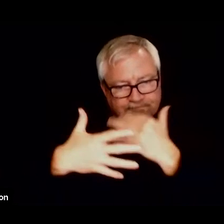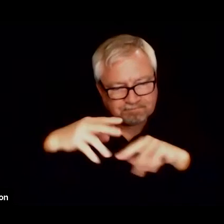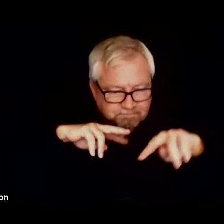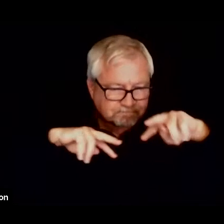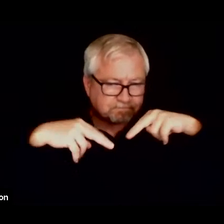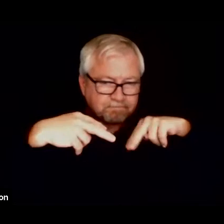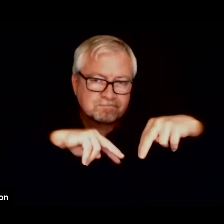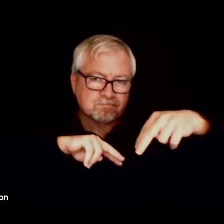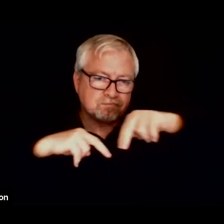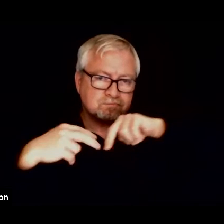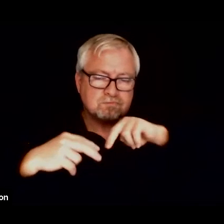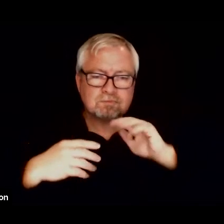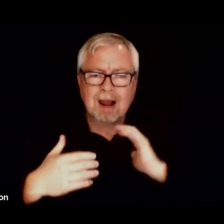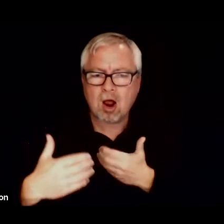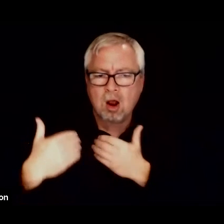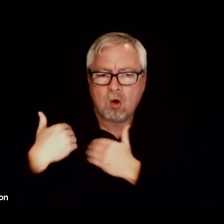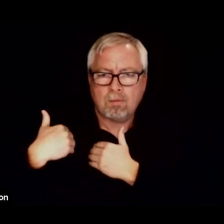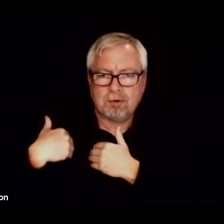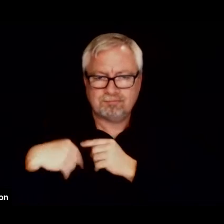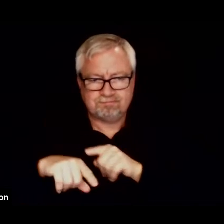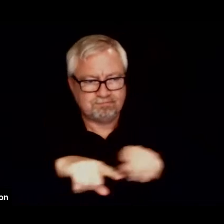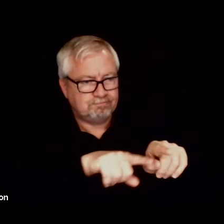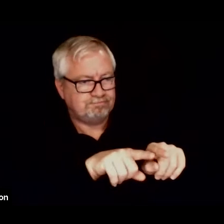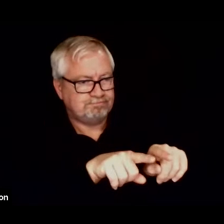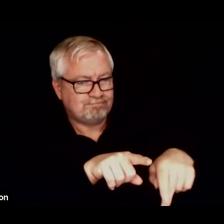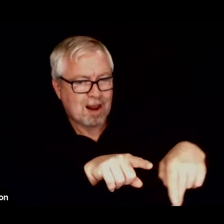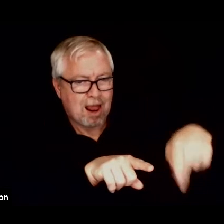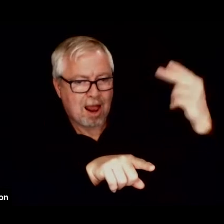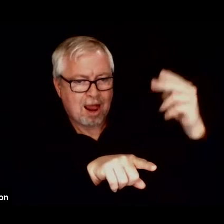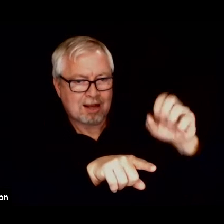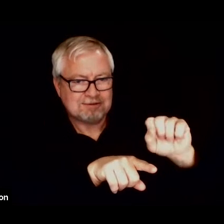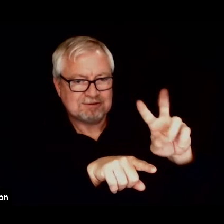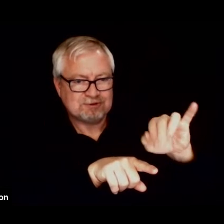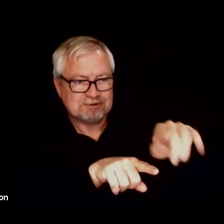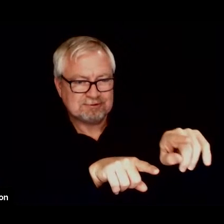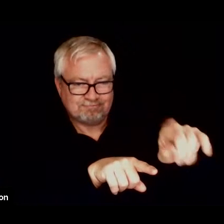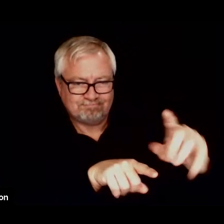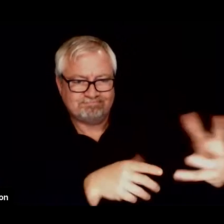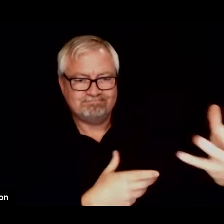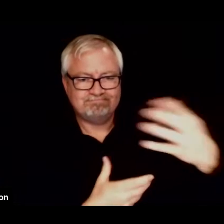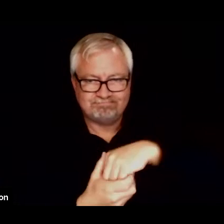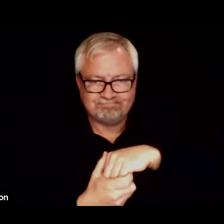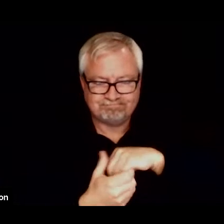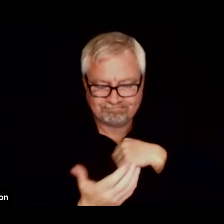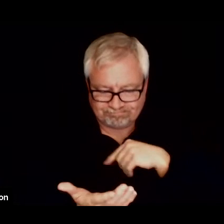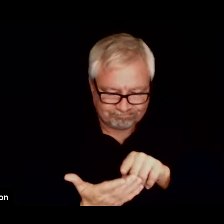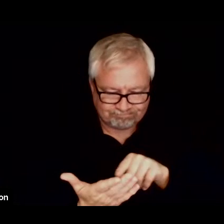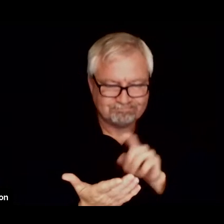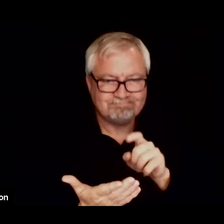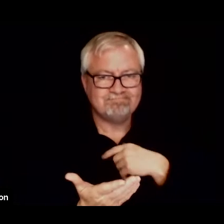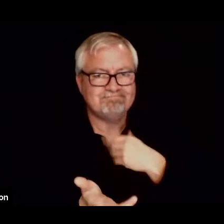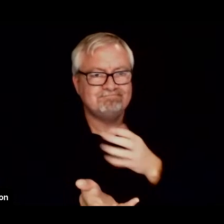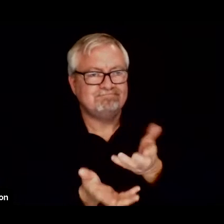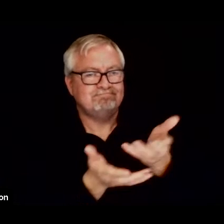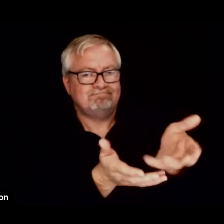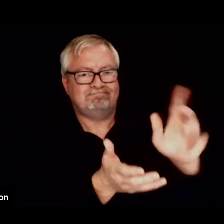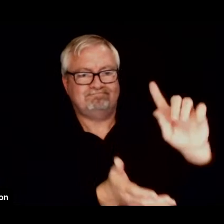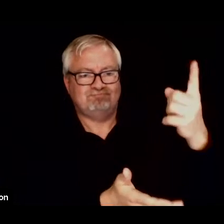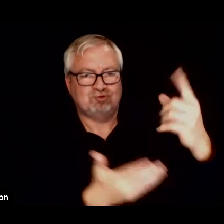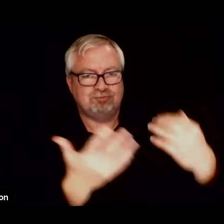play in vaccine allocation and so in this first phase which is very highly employee